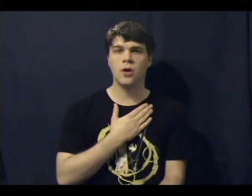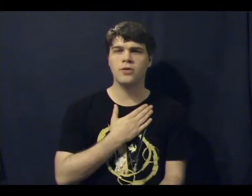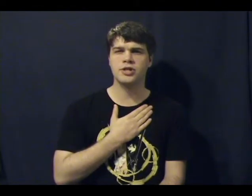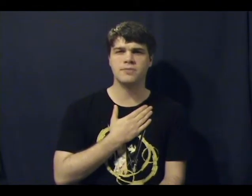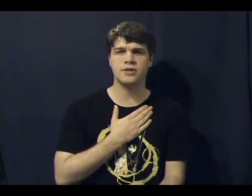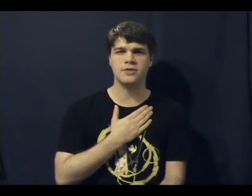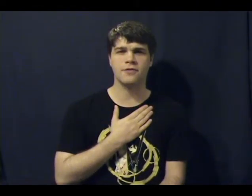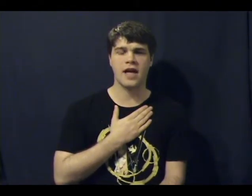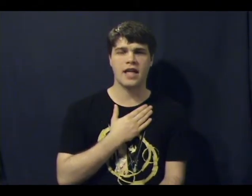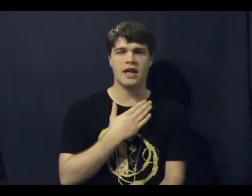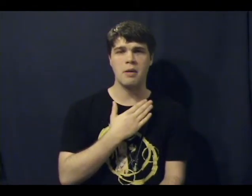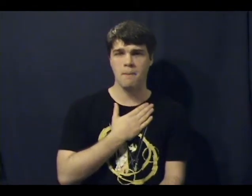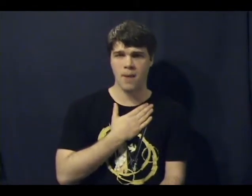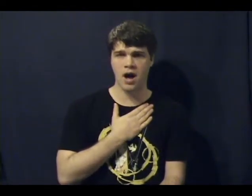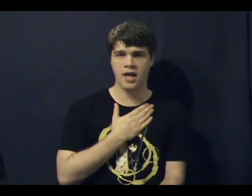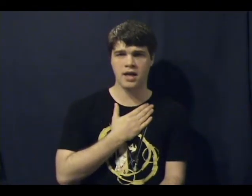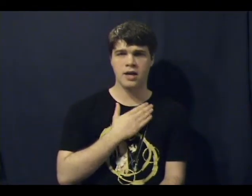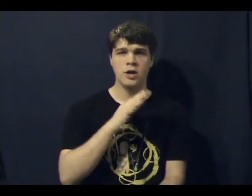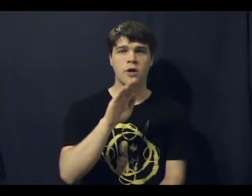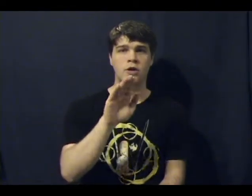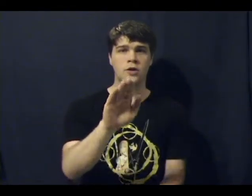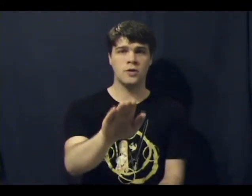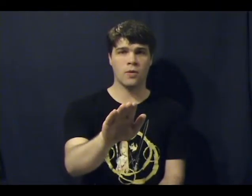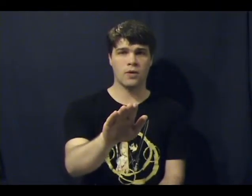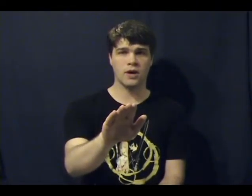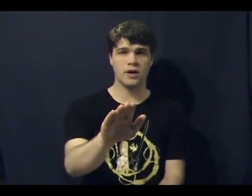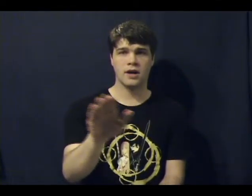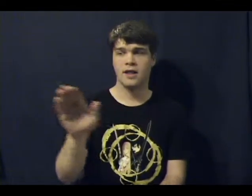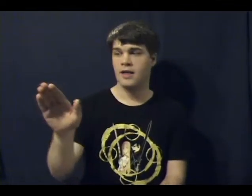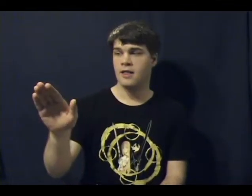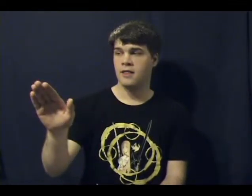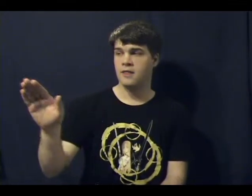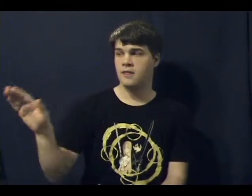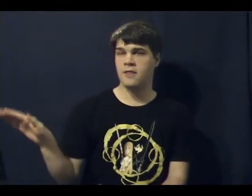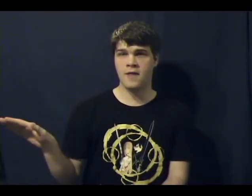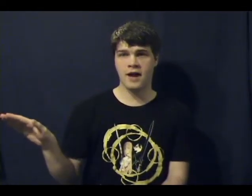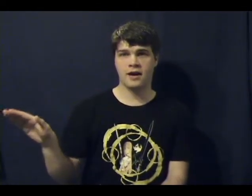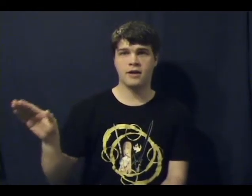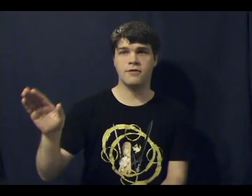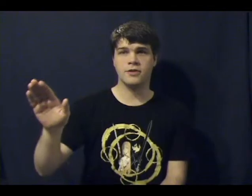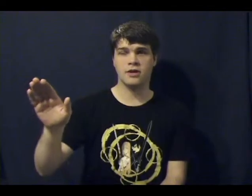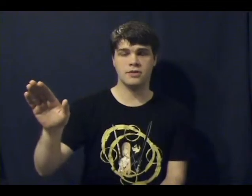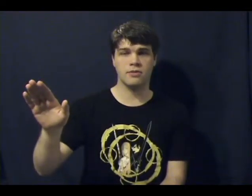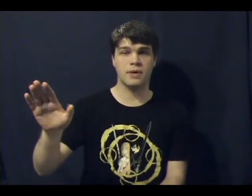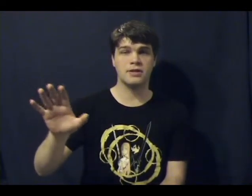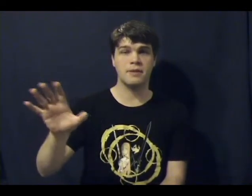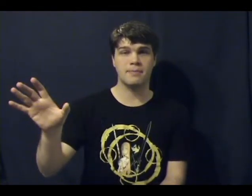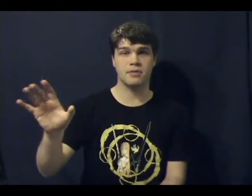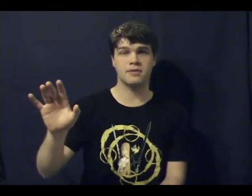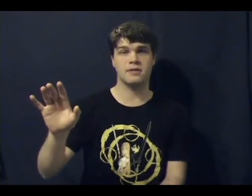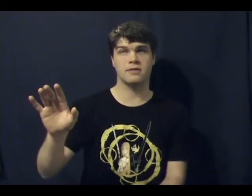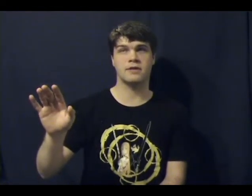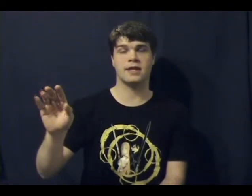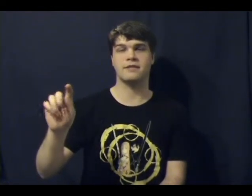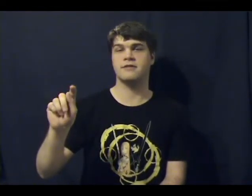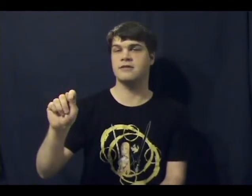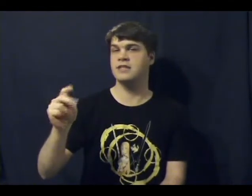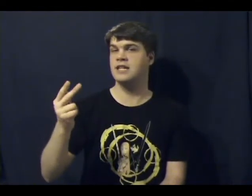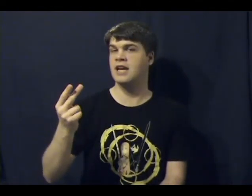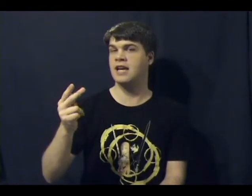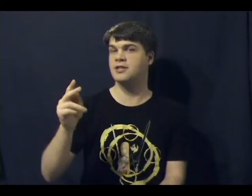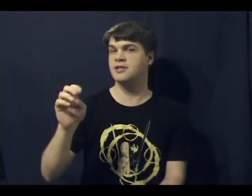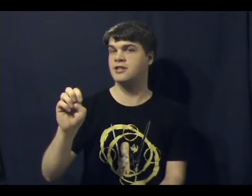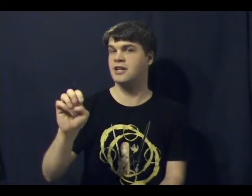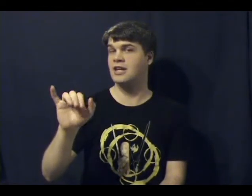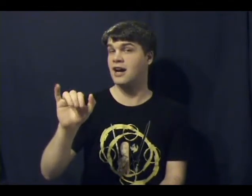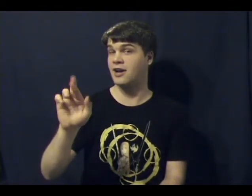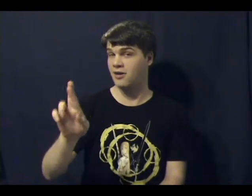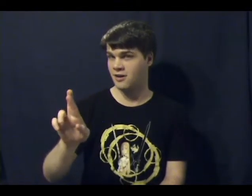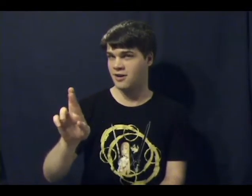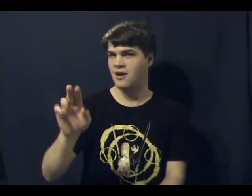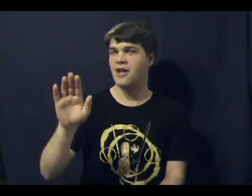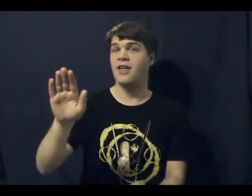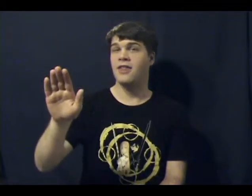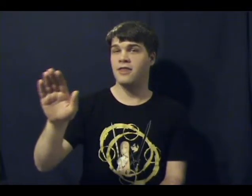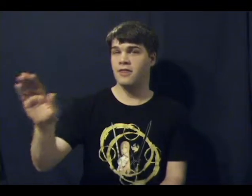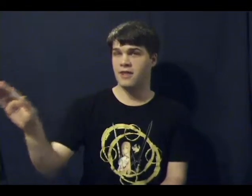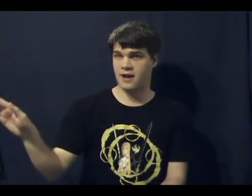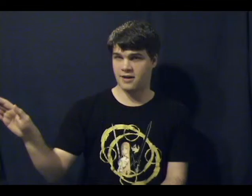It shows ownership to use a flat hand. My. Your. Their. If you're talking to a bunch of people, like T.H.E.I.R. Their.